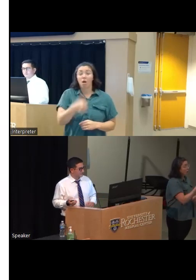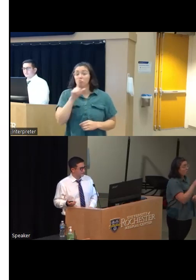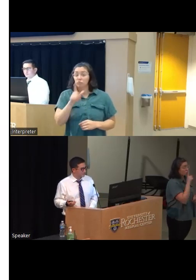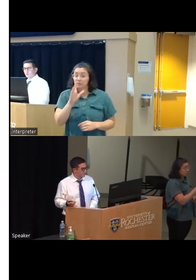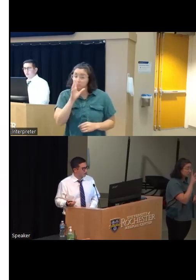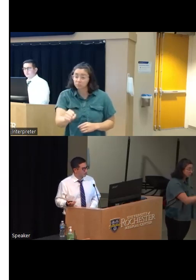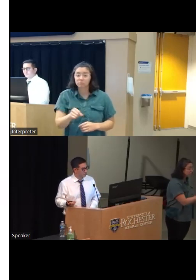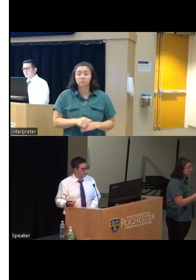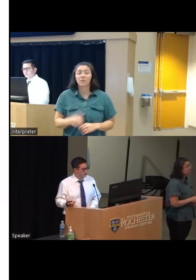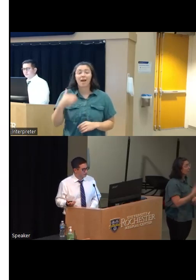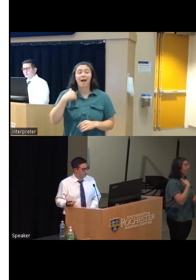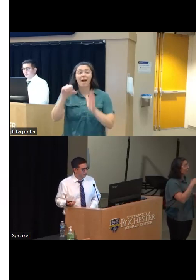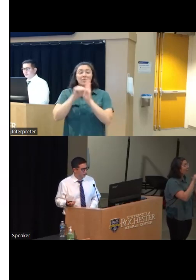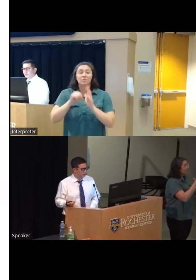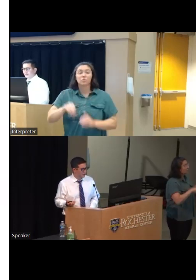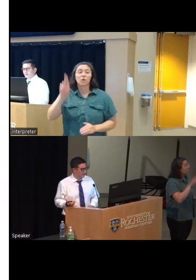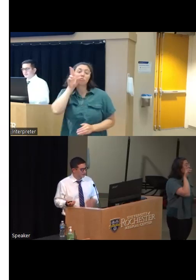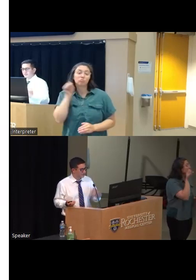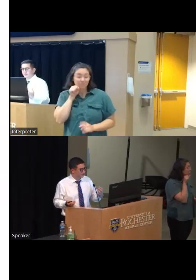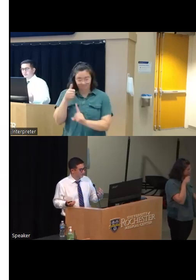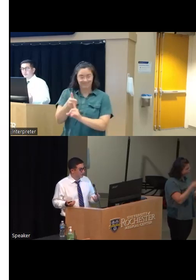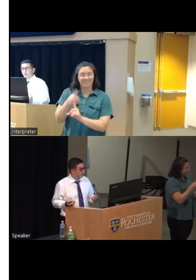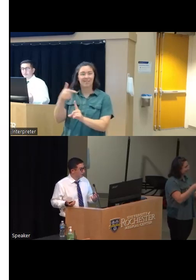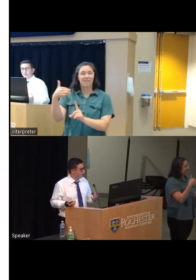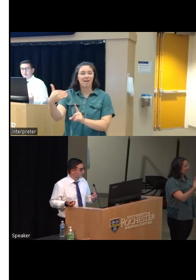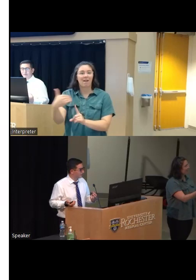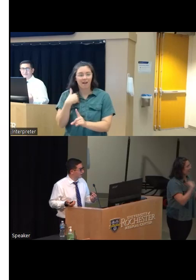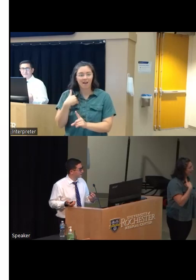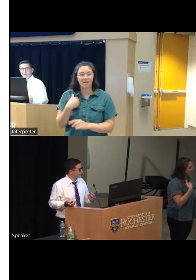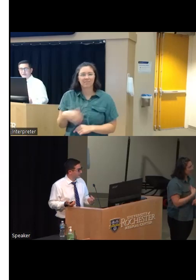said there's a syndrome called Usher syndrome which has sensory neural hearing loss and